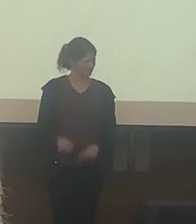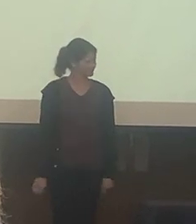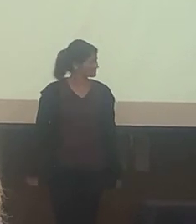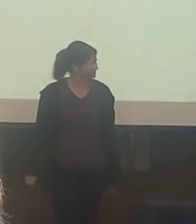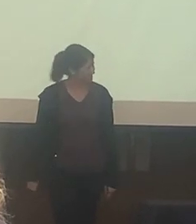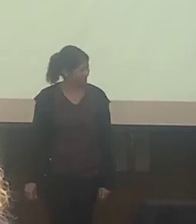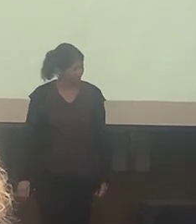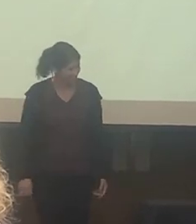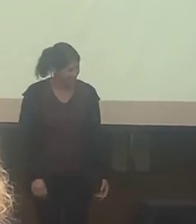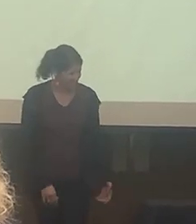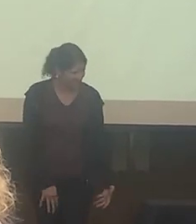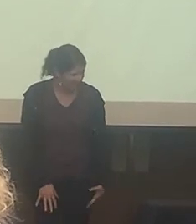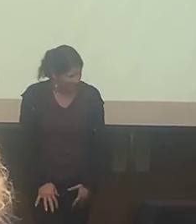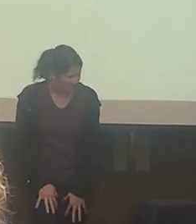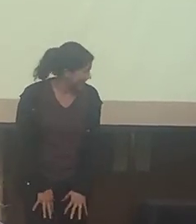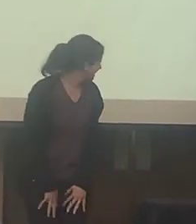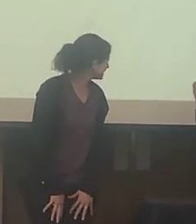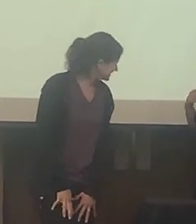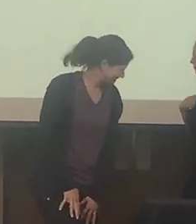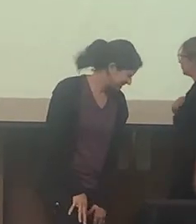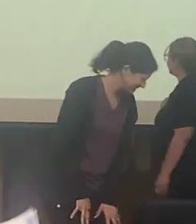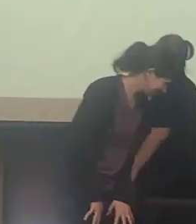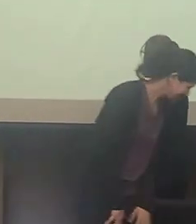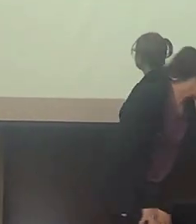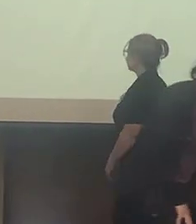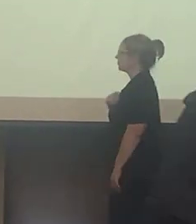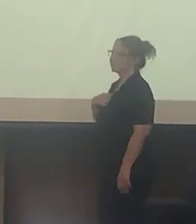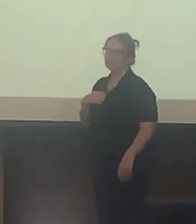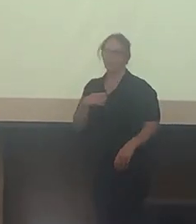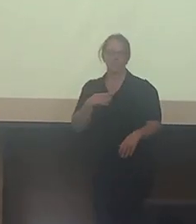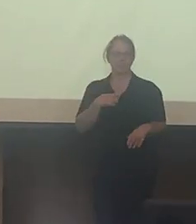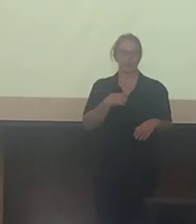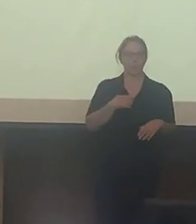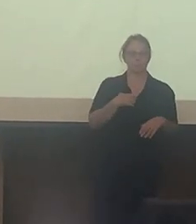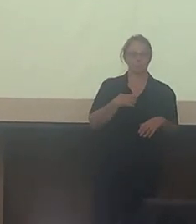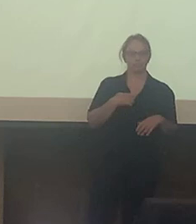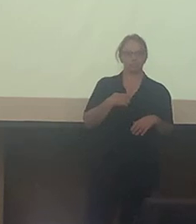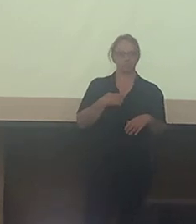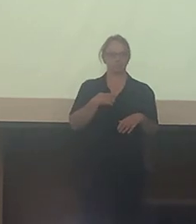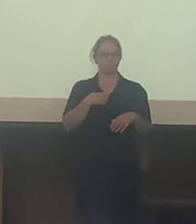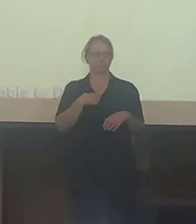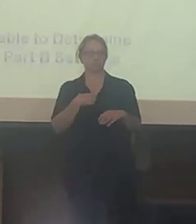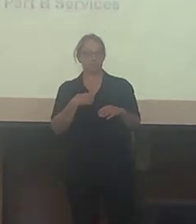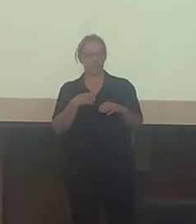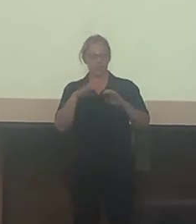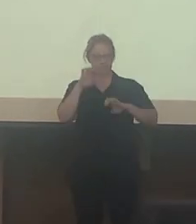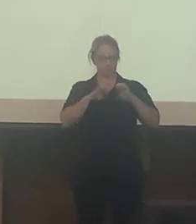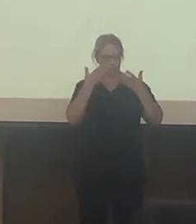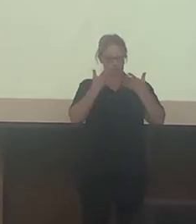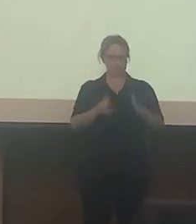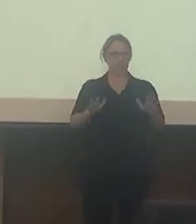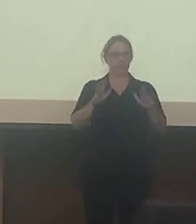okay thanks christine so after the conference the evaluation is complete the team comes to the table